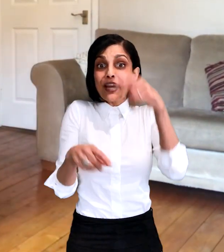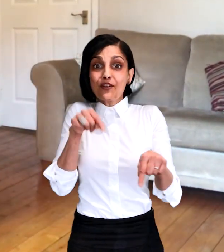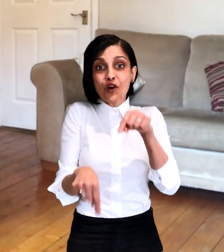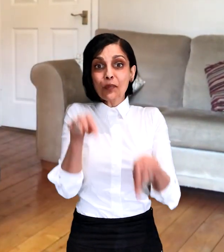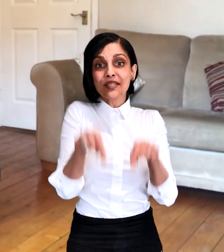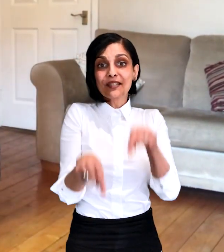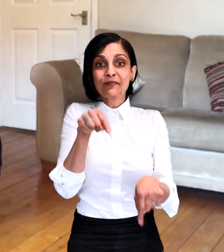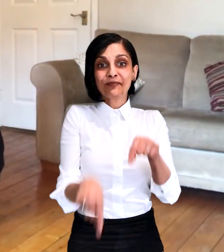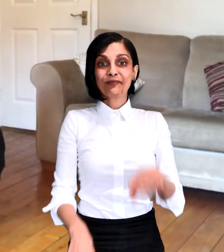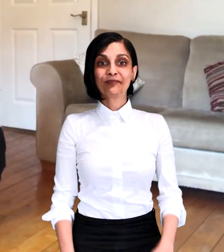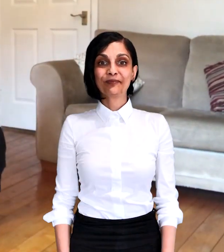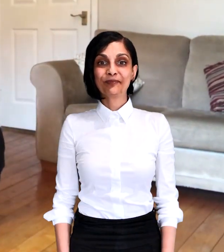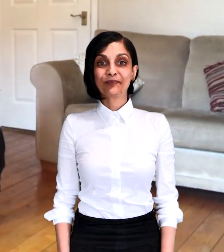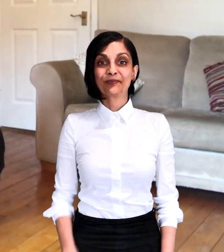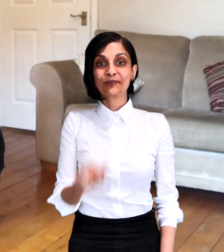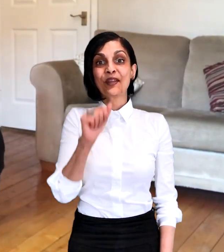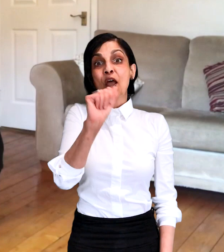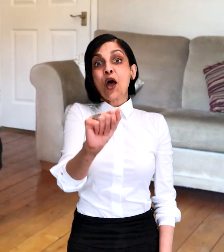And you might be able to do some little pitter patter rain drops